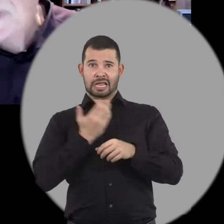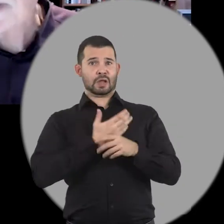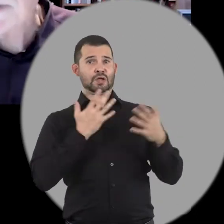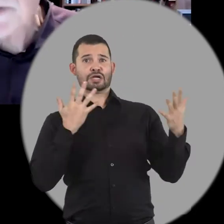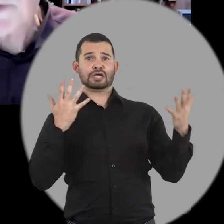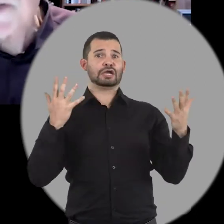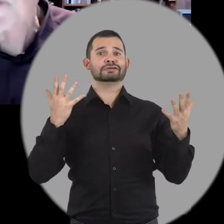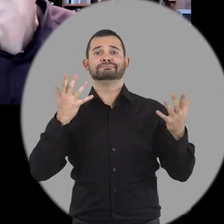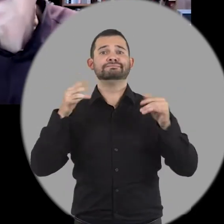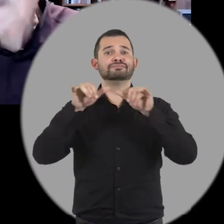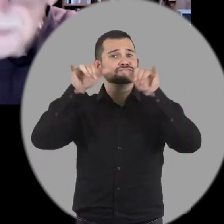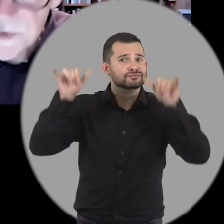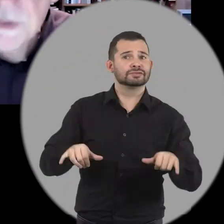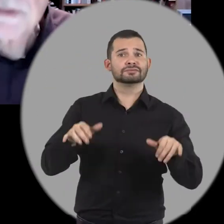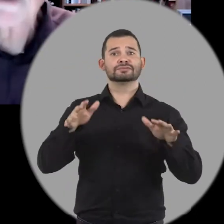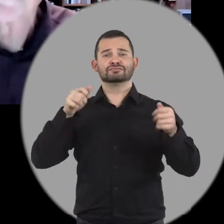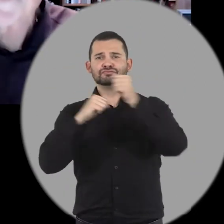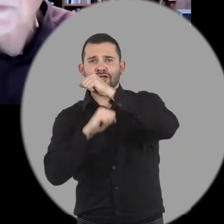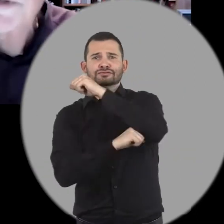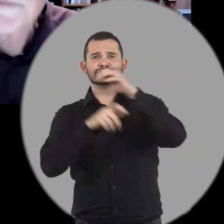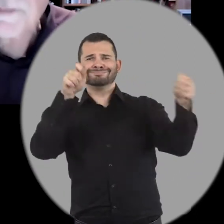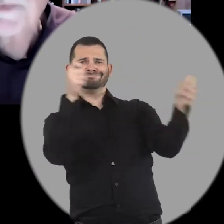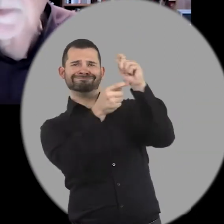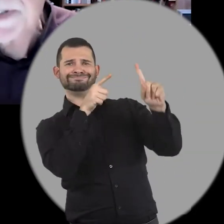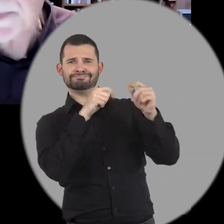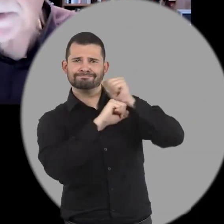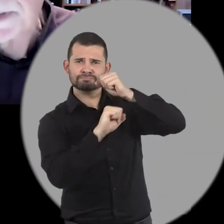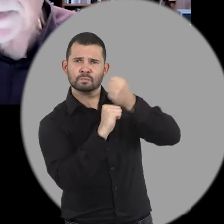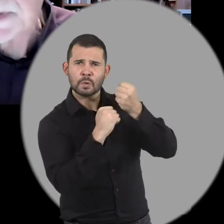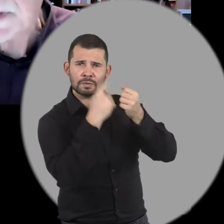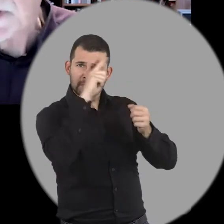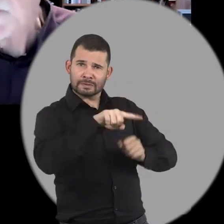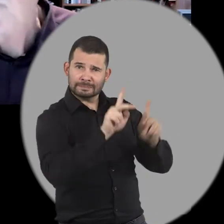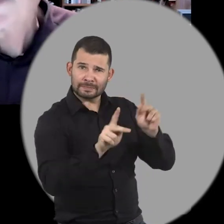seeking to transform the architecture of support for people with disabilities, we're going to have